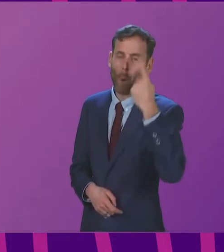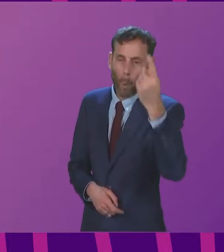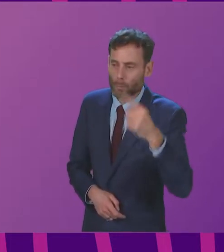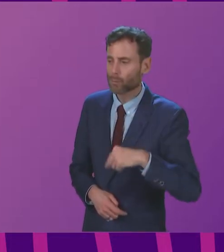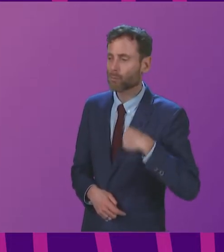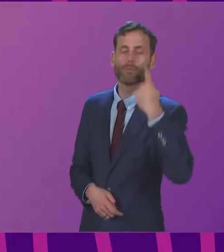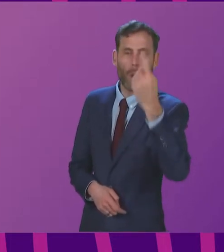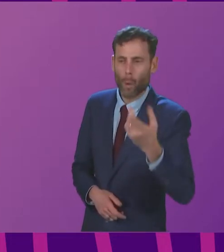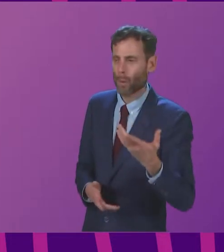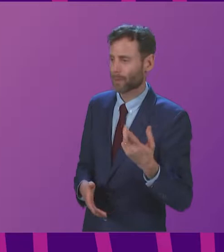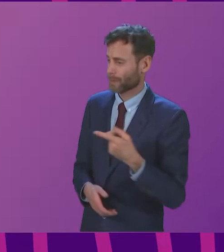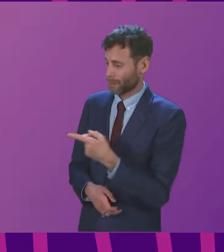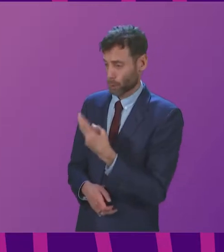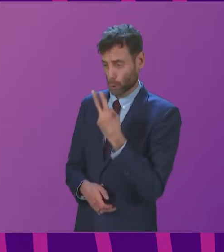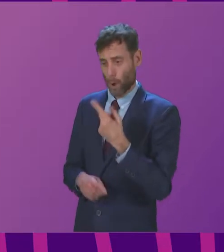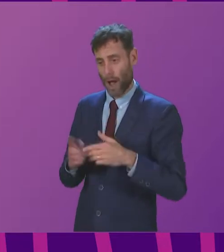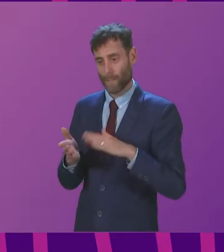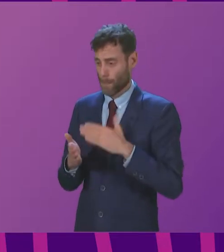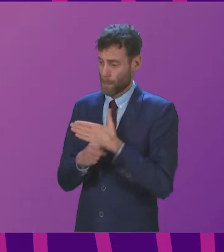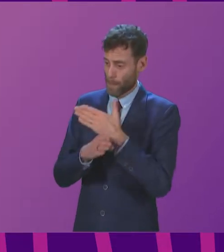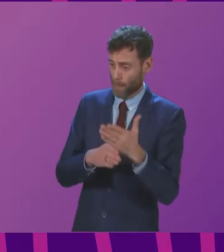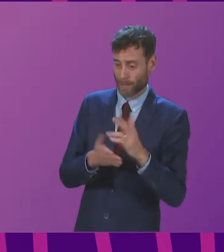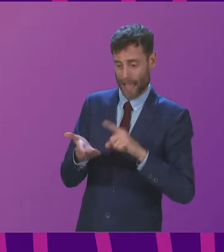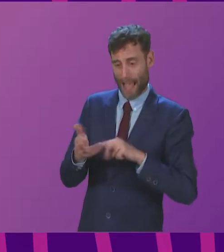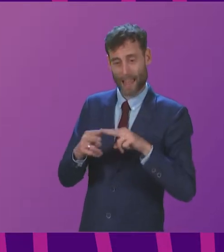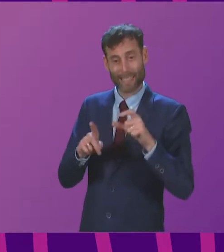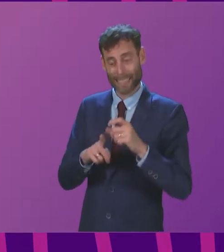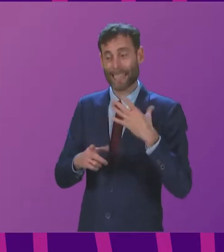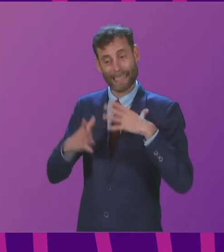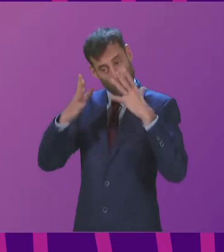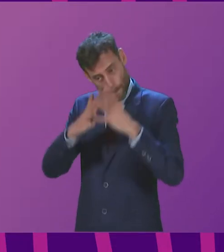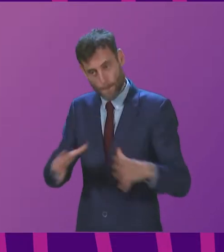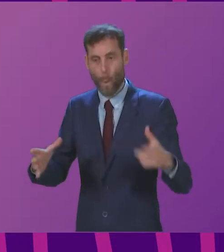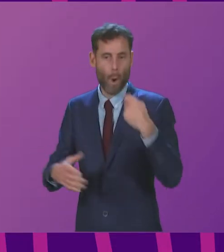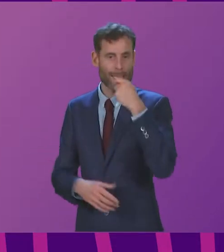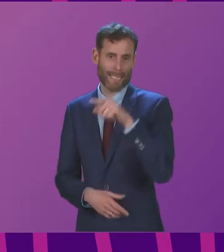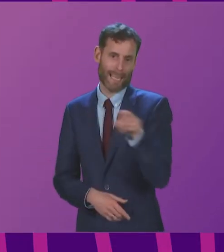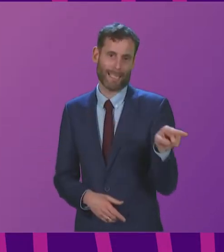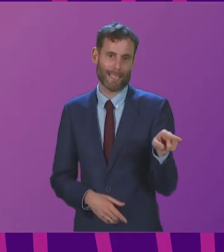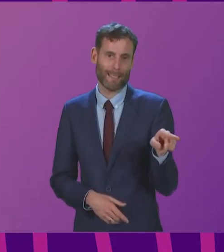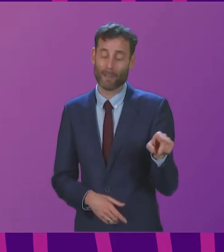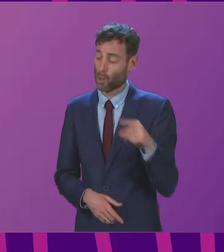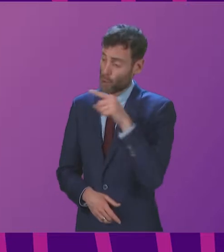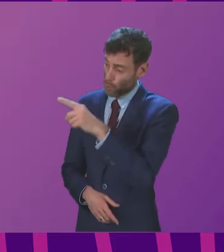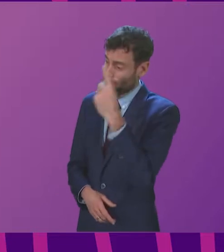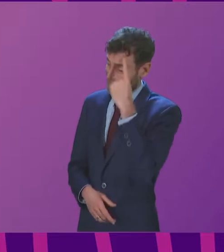taken and that the number of lateral flow tests that are being taken is still not high enough, is the First Minister really saying that we are doing enough to make what she called for earlier—routine